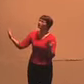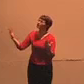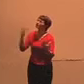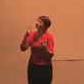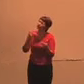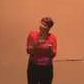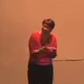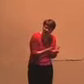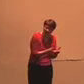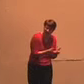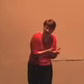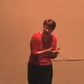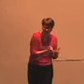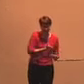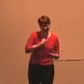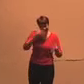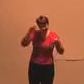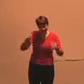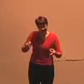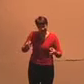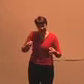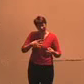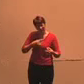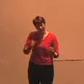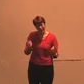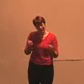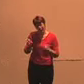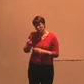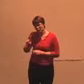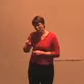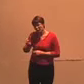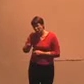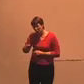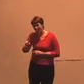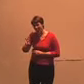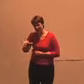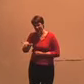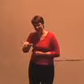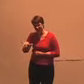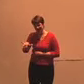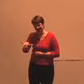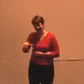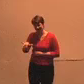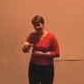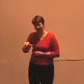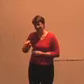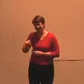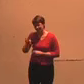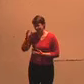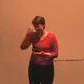Such duality of meanings could create a very rich experience,